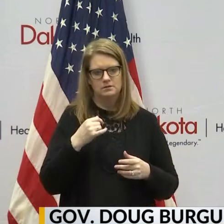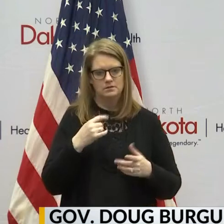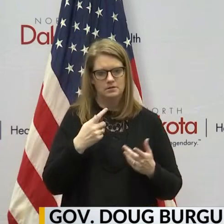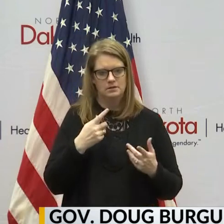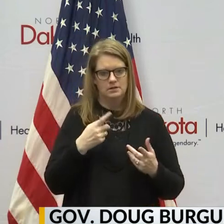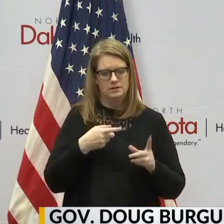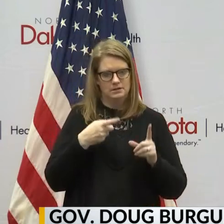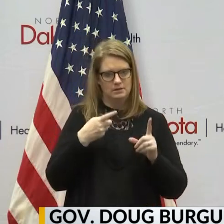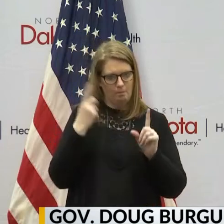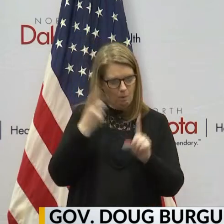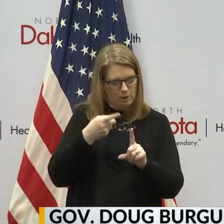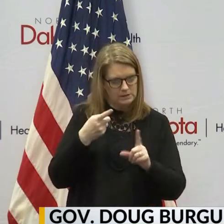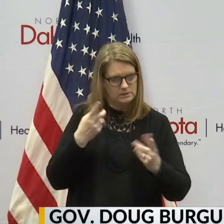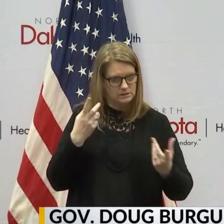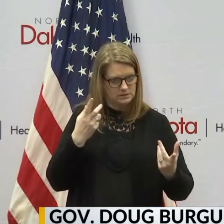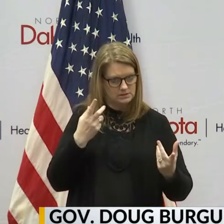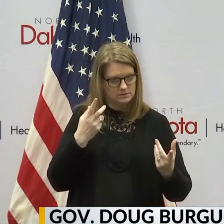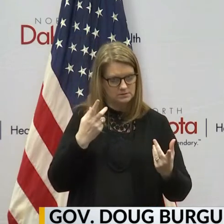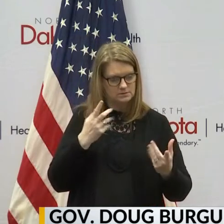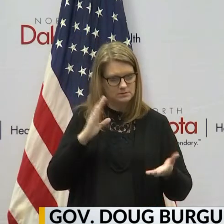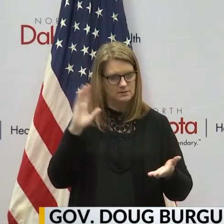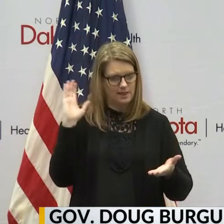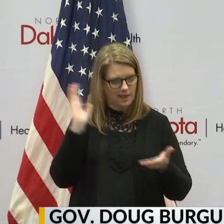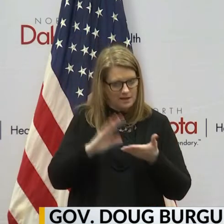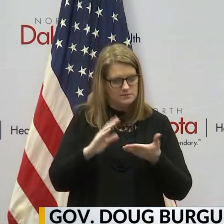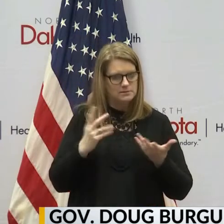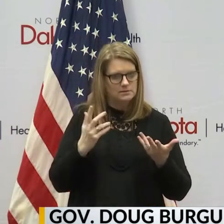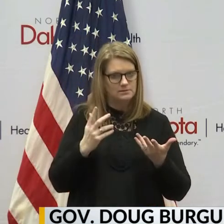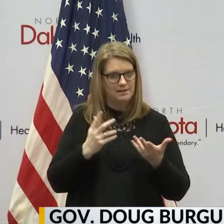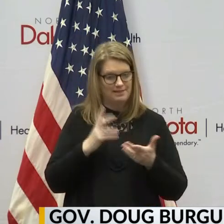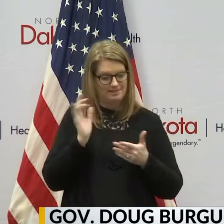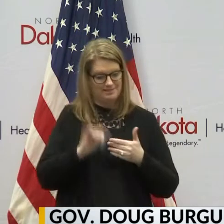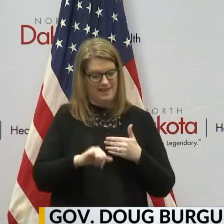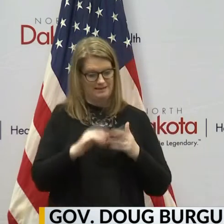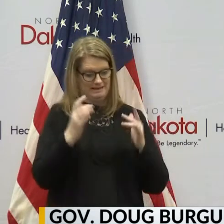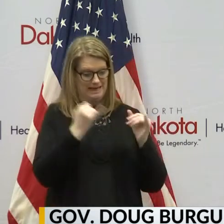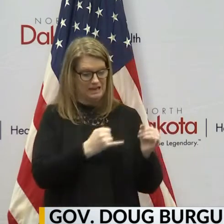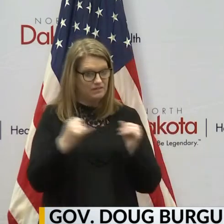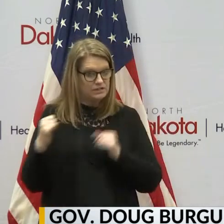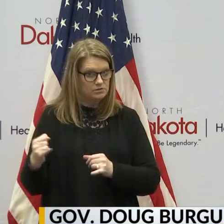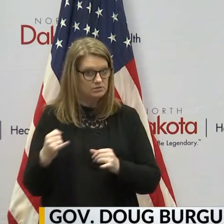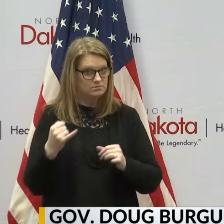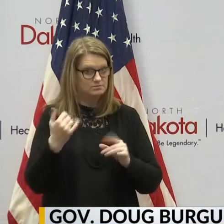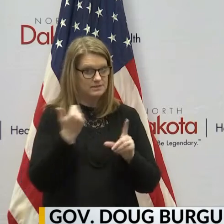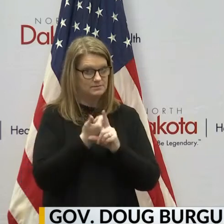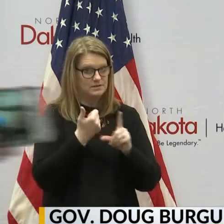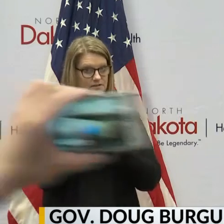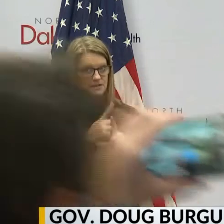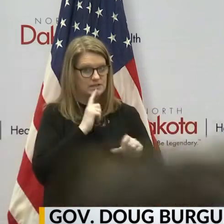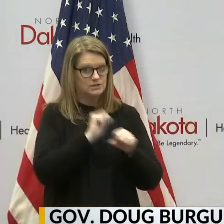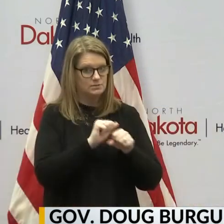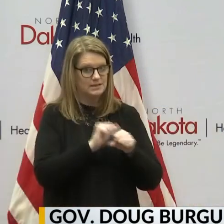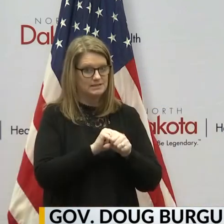THE PERSON LISTED AT THE TIME TO TAKE THE TEST. IT DOESN'T MEAN THE INDIVIDUAL TESTED POSITIVE BUT IS CURRENTLY RESIDING IN THAT COUNTY. THEY COULD BE IN ANOTHER PART OF THE STATE.